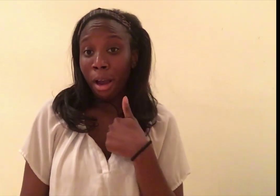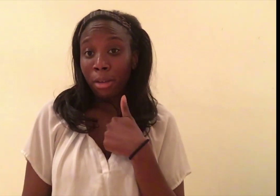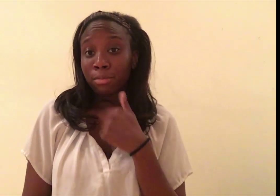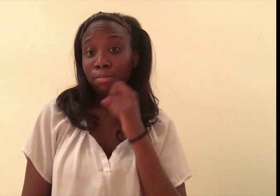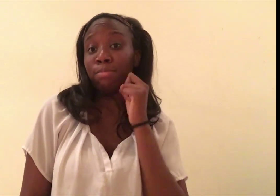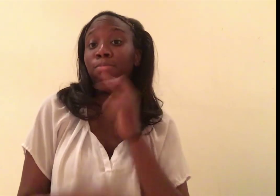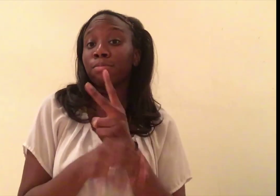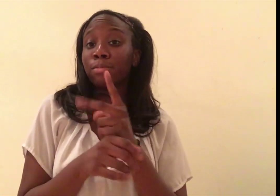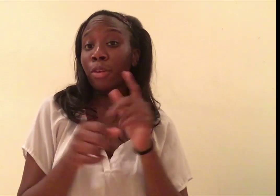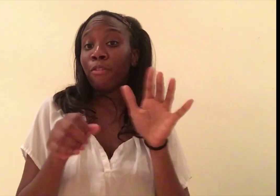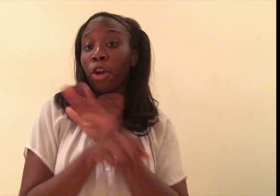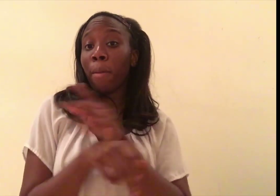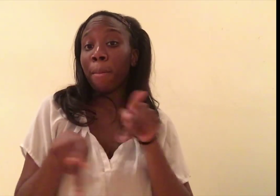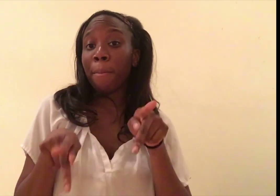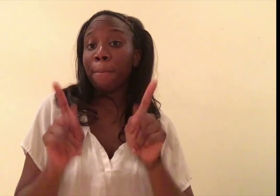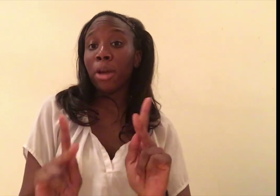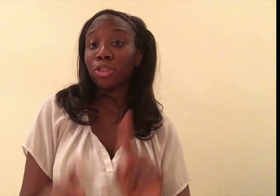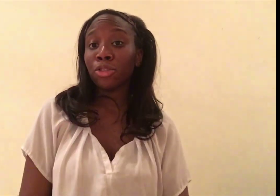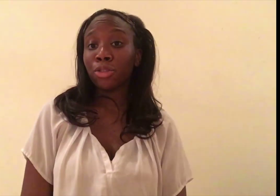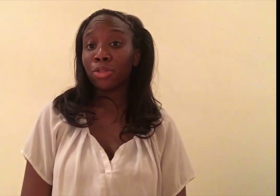But apparently I granted full permission.